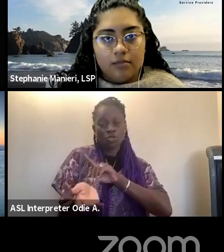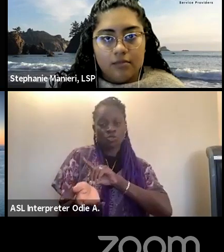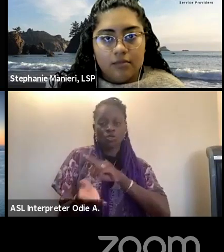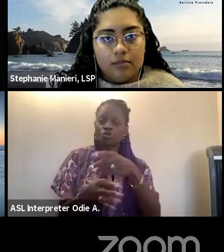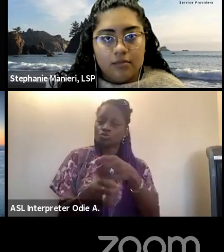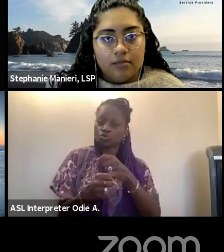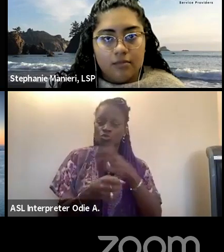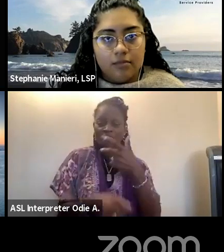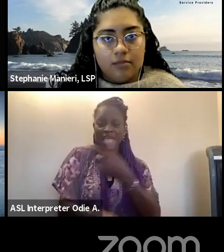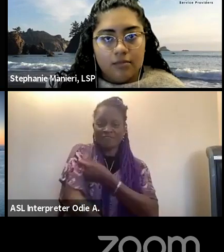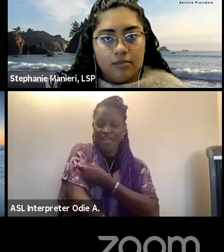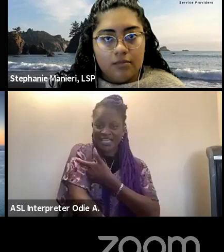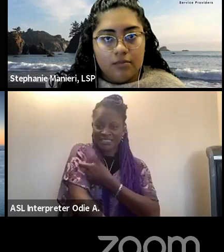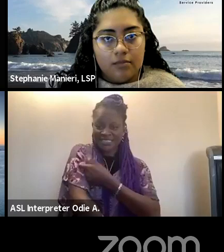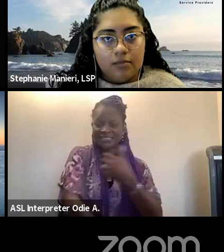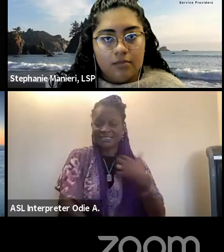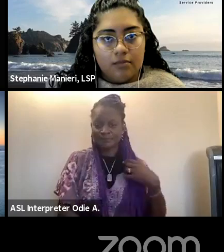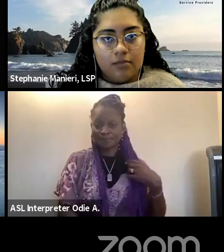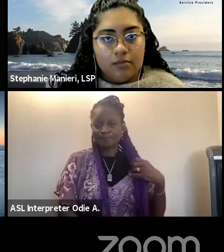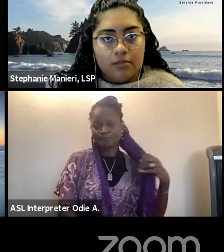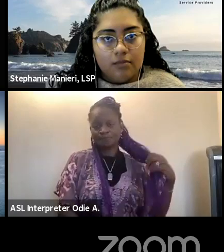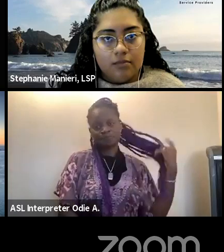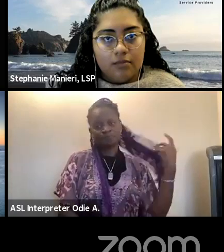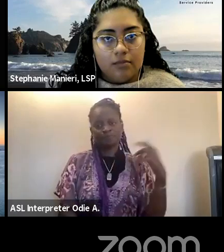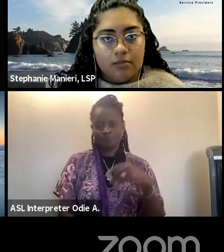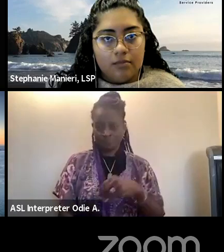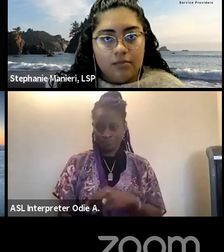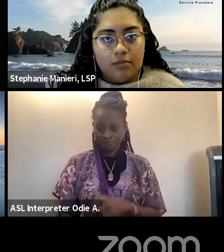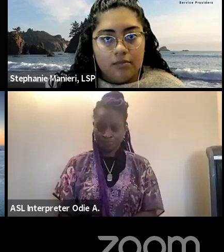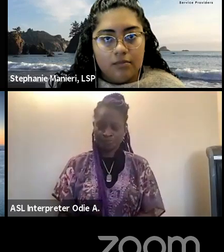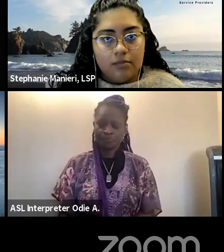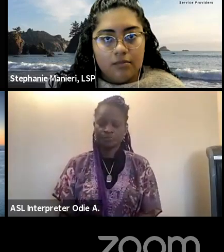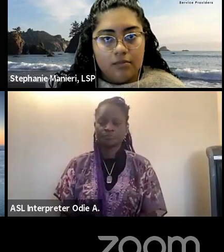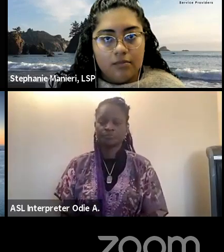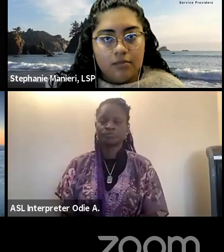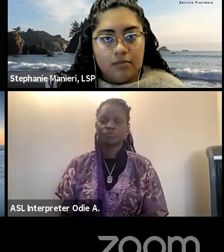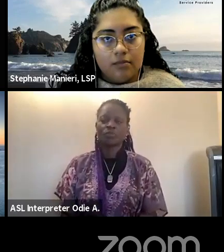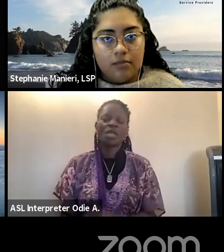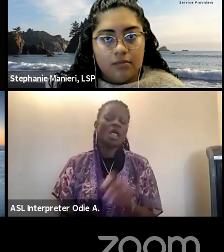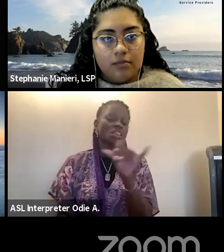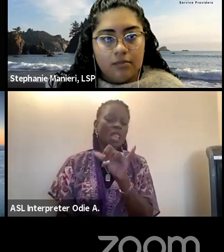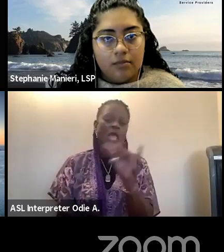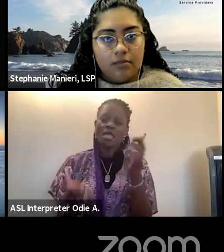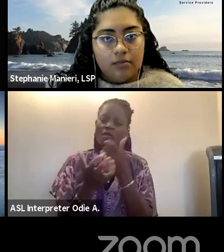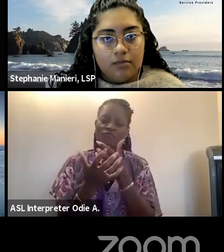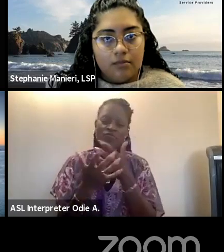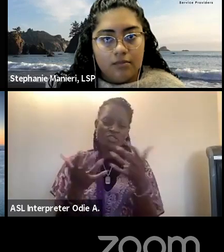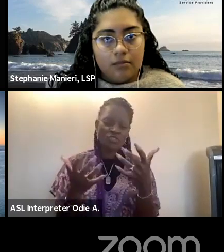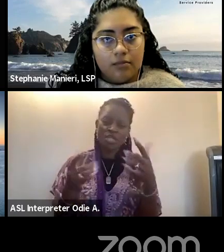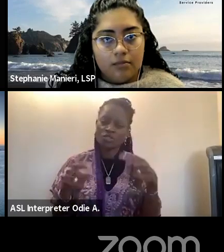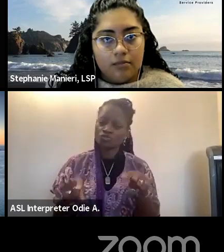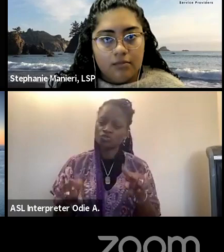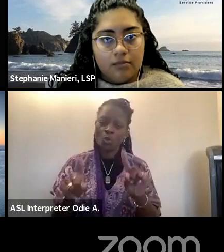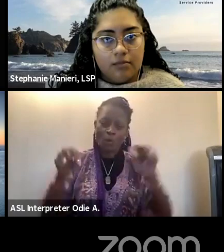We'll provide other information as well. Like everything that we have done during the pandemic, our pediatric vaccine